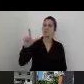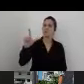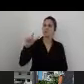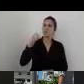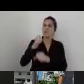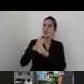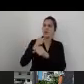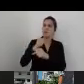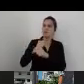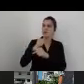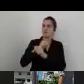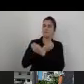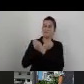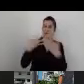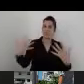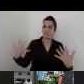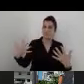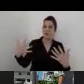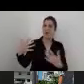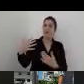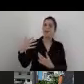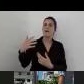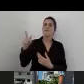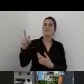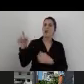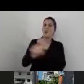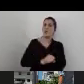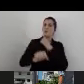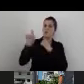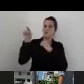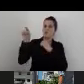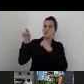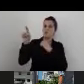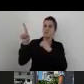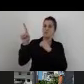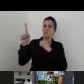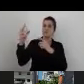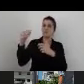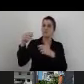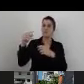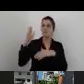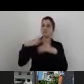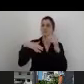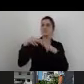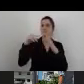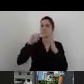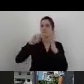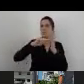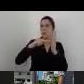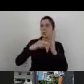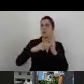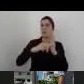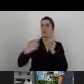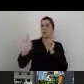and the university had accessibility plan according to kinds of accessibility,